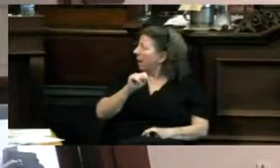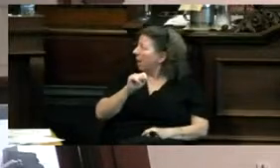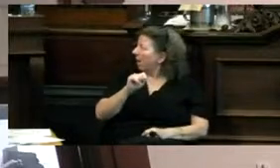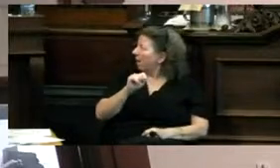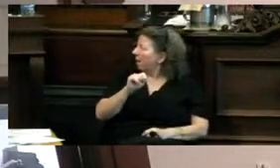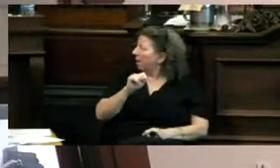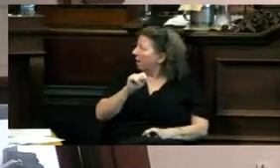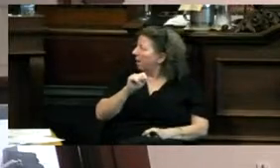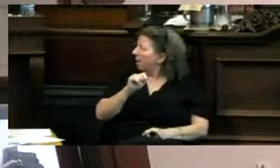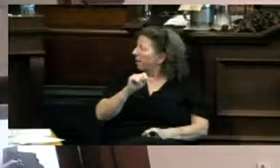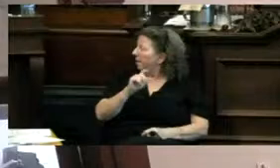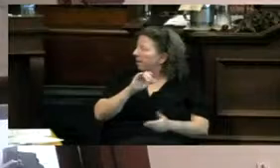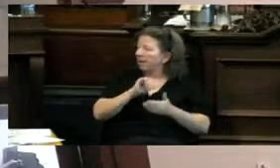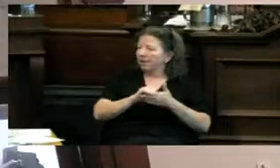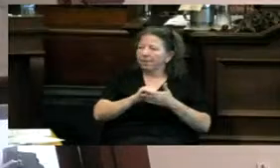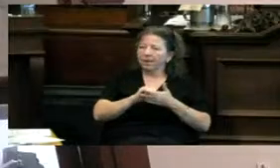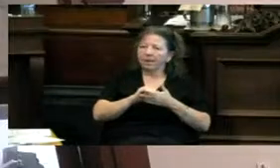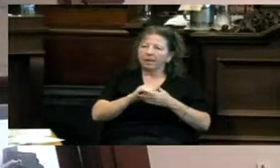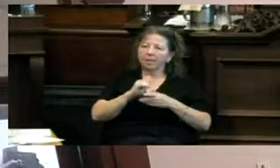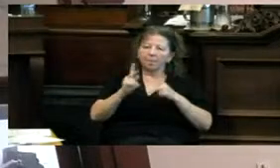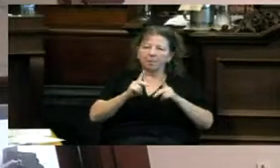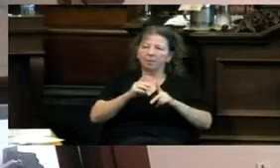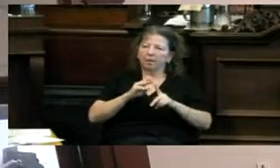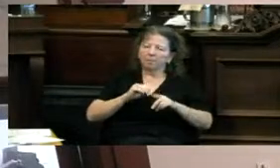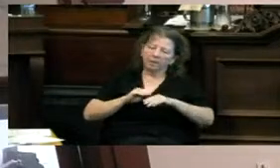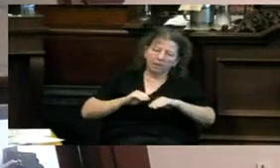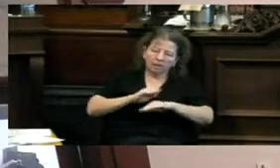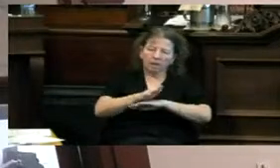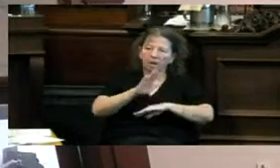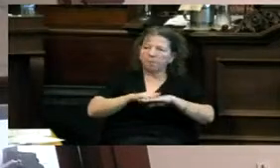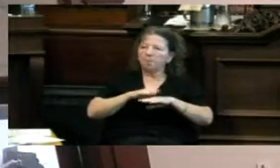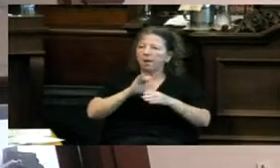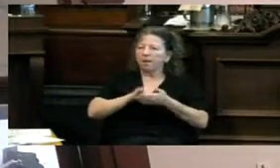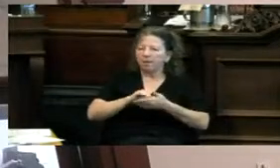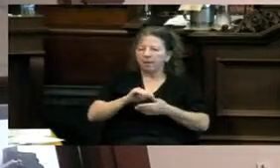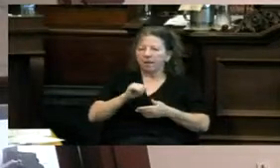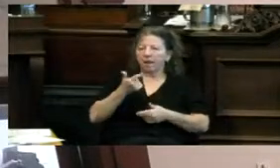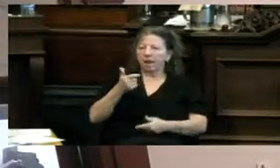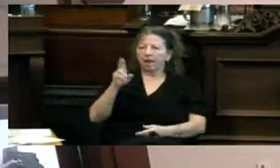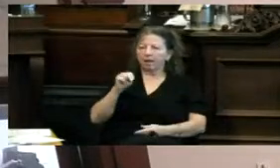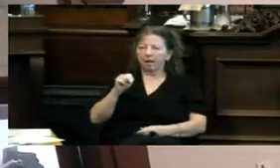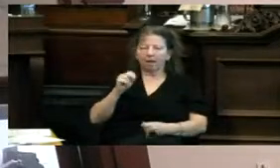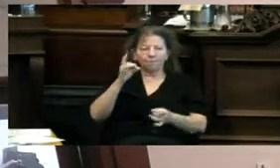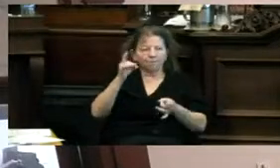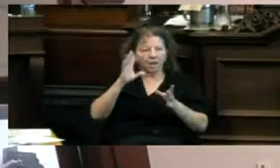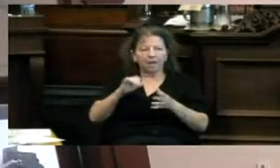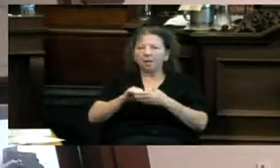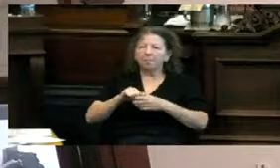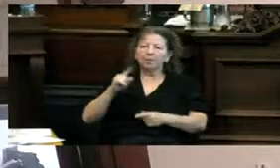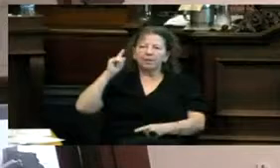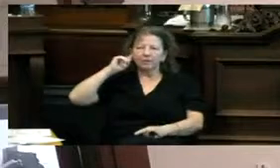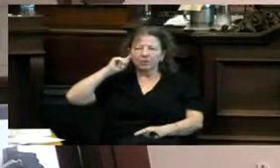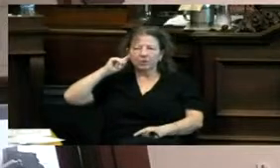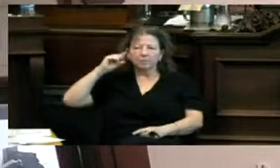our city and we find out that someone has been struck by gun